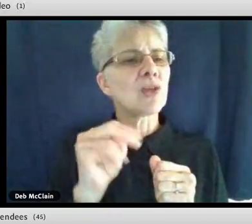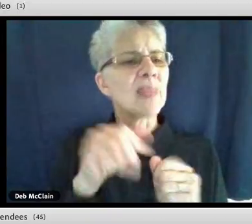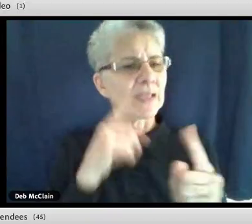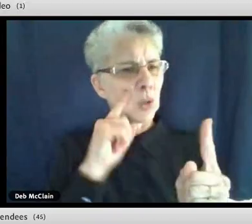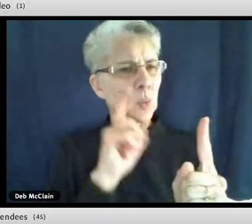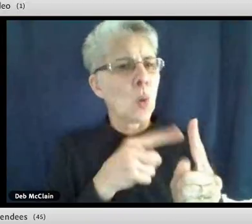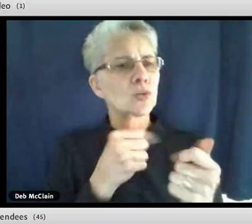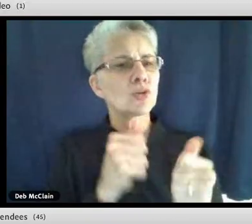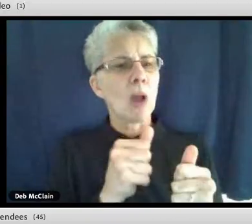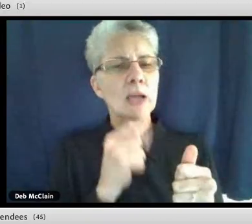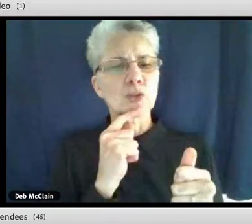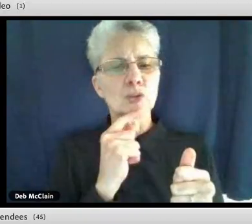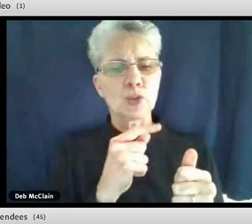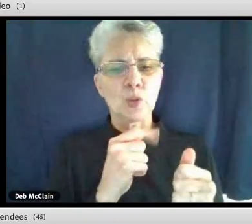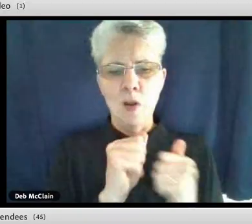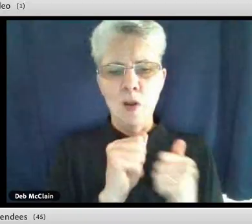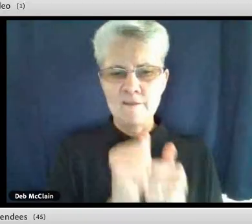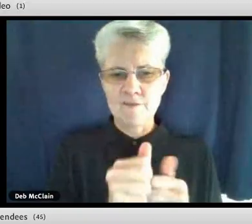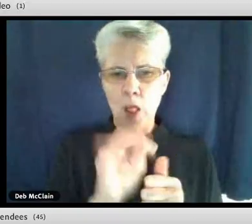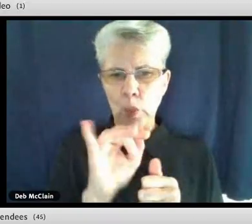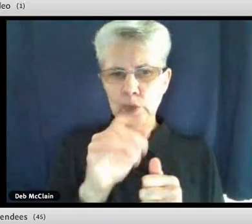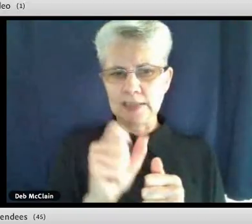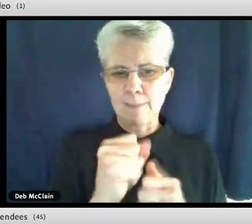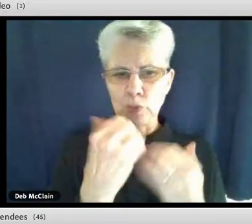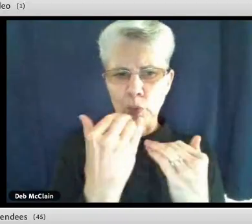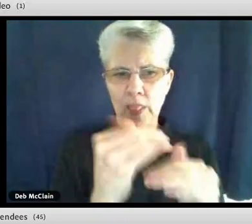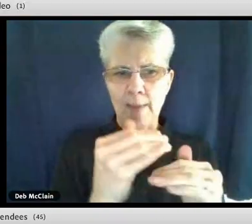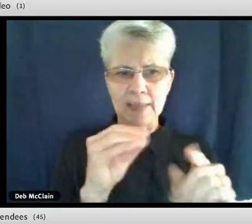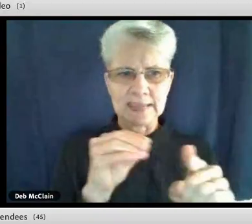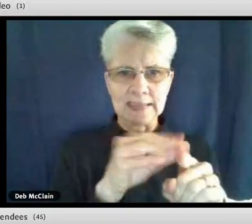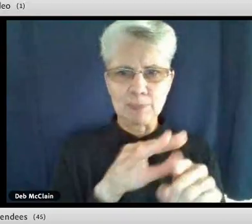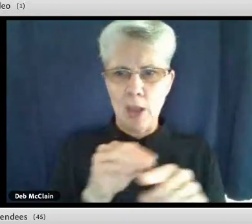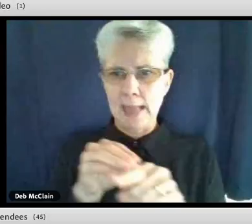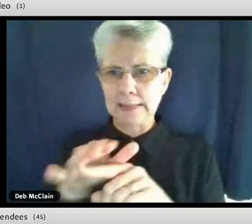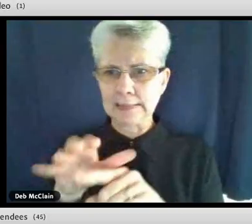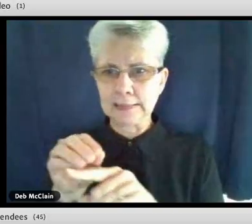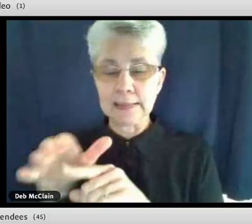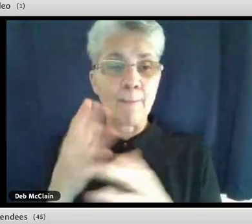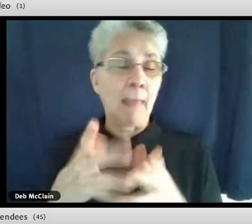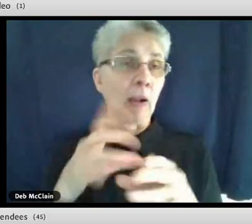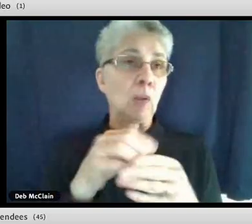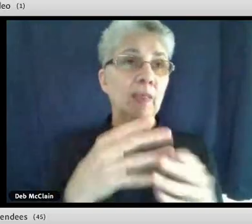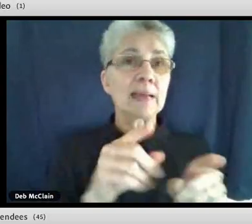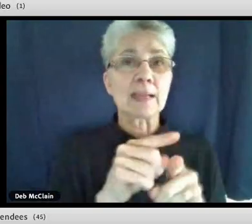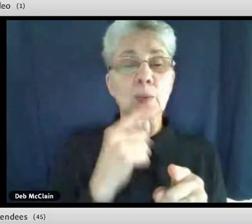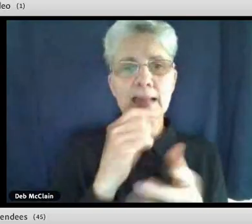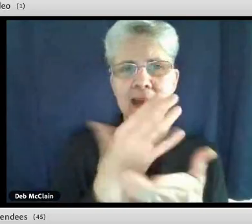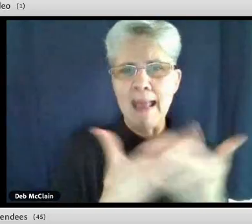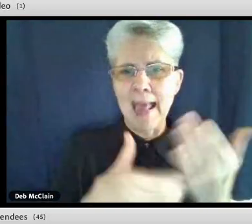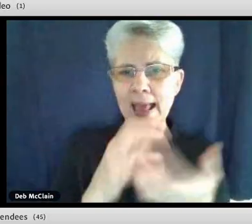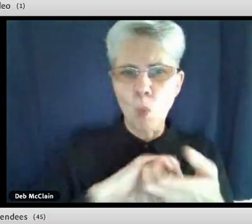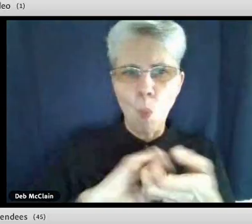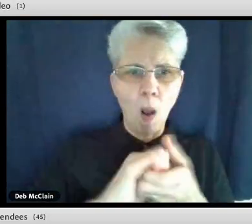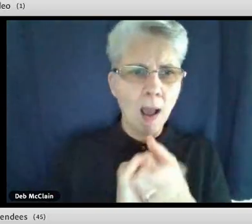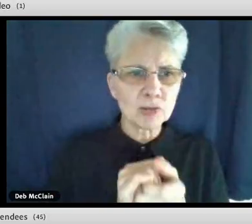You're trying to take steps to limit the impact of an illness, so it may include things like we said: handwashing, not touching your face,